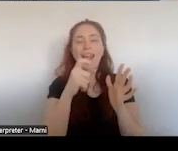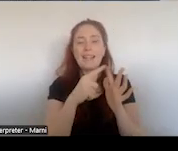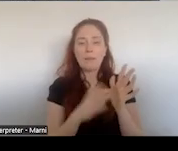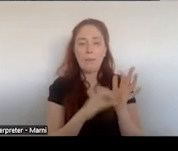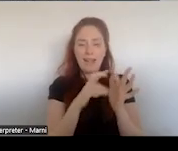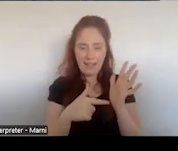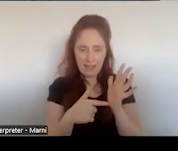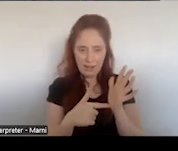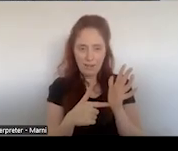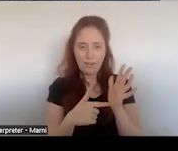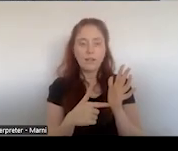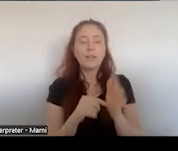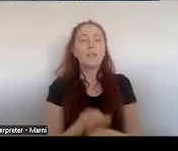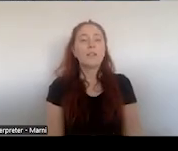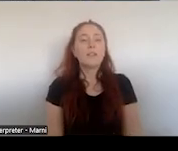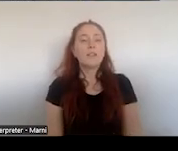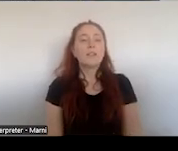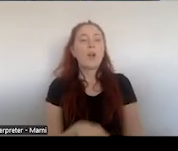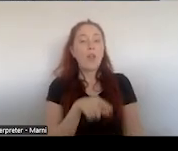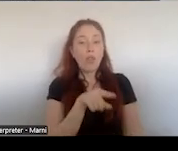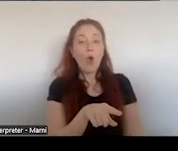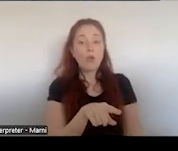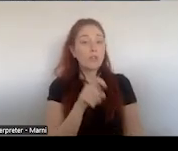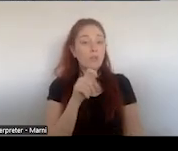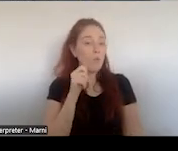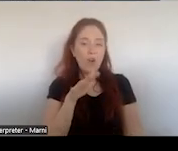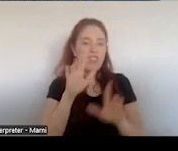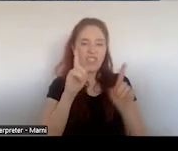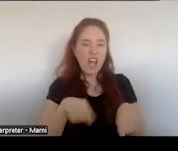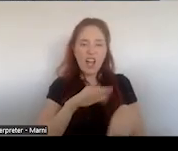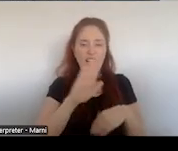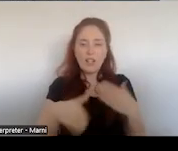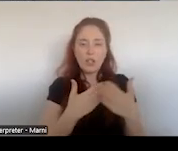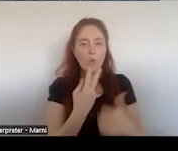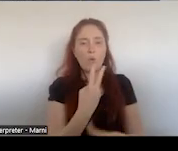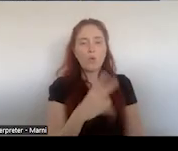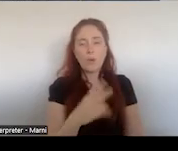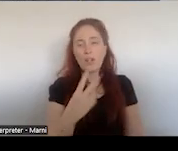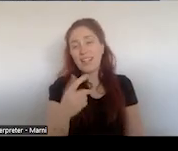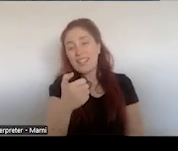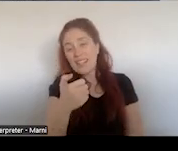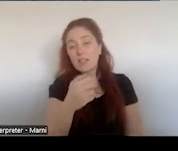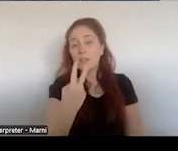2026. And the placements themselves are not expected to commence until 2026/27.